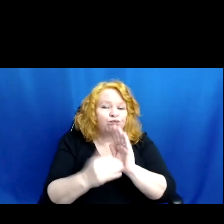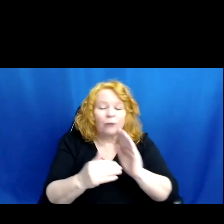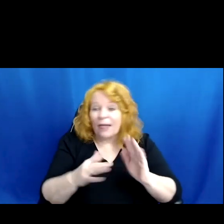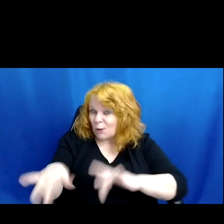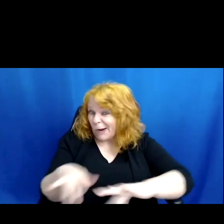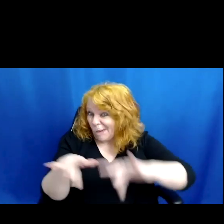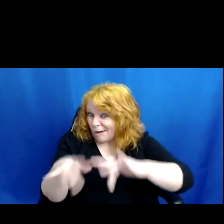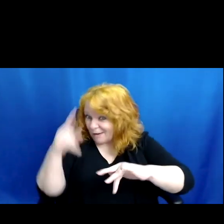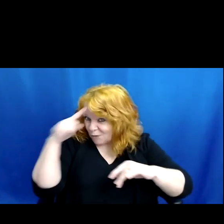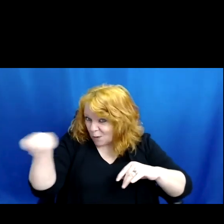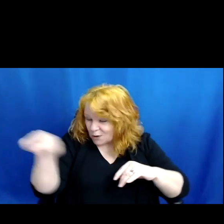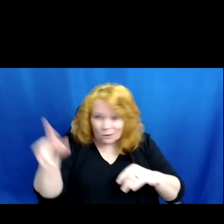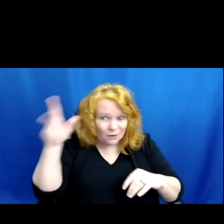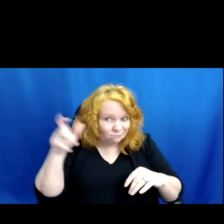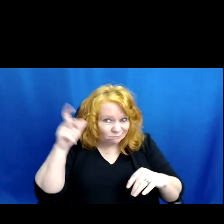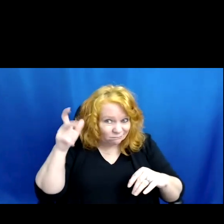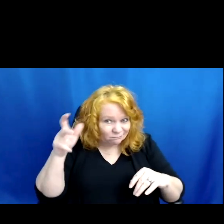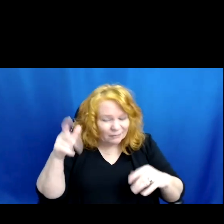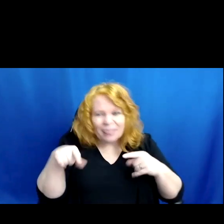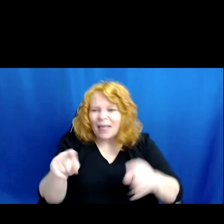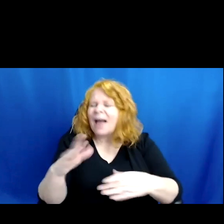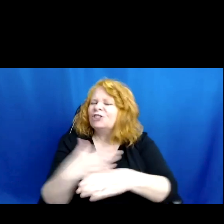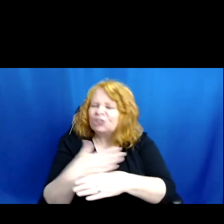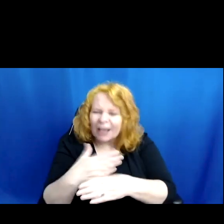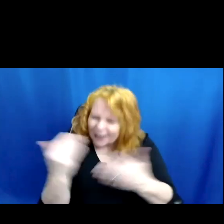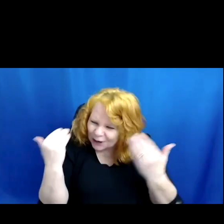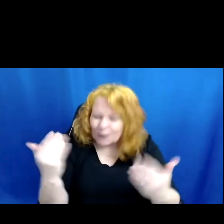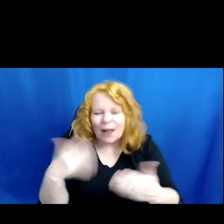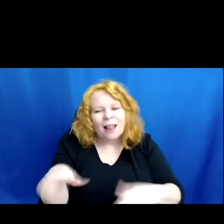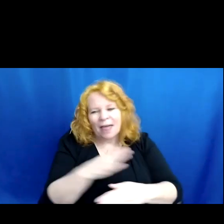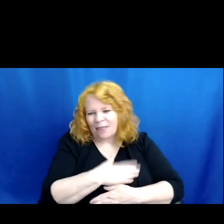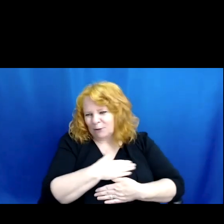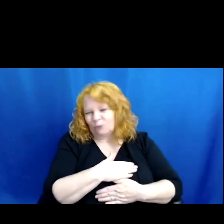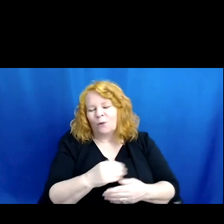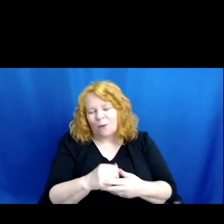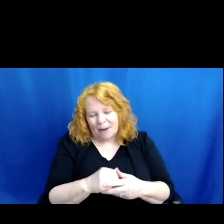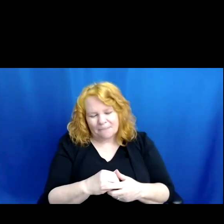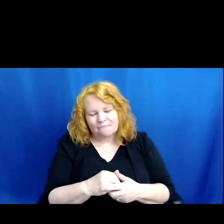I want them to be shared and I want them to be enjoyed as much as possible.